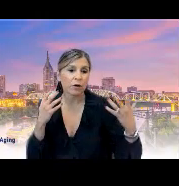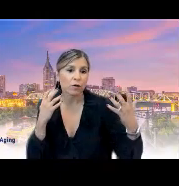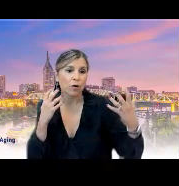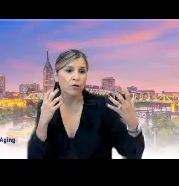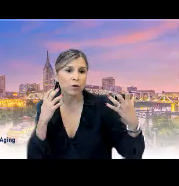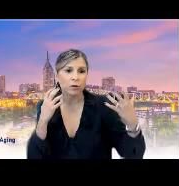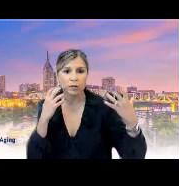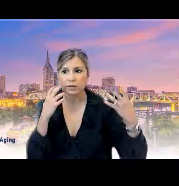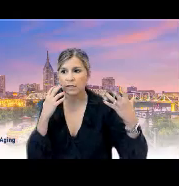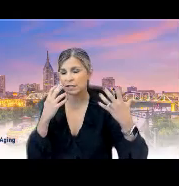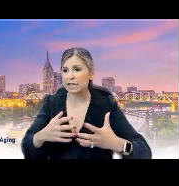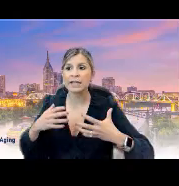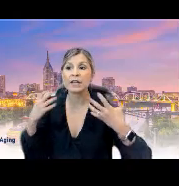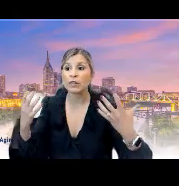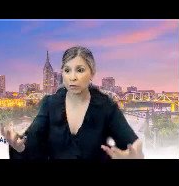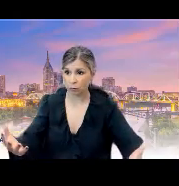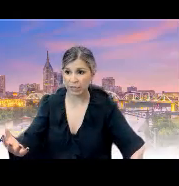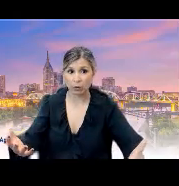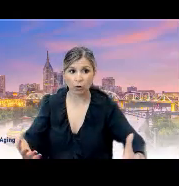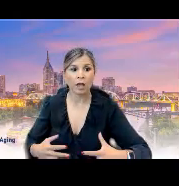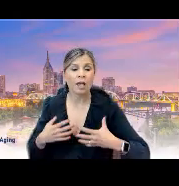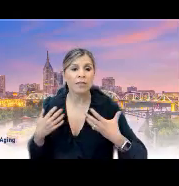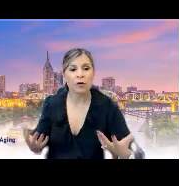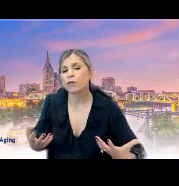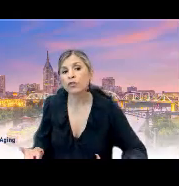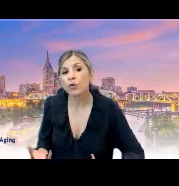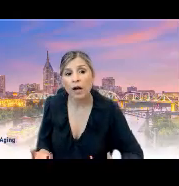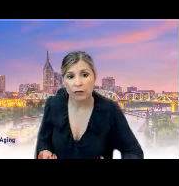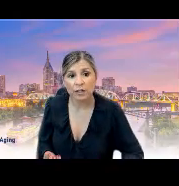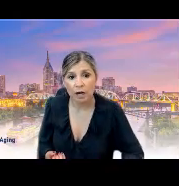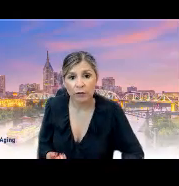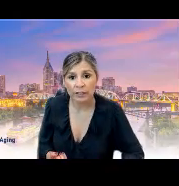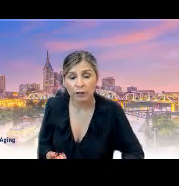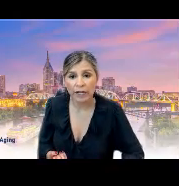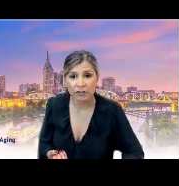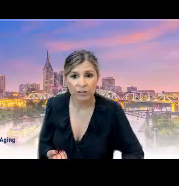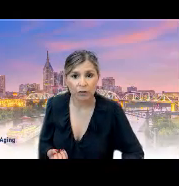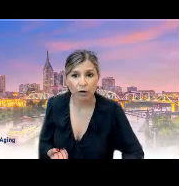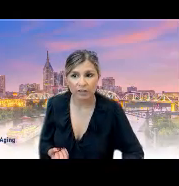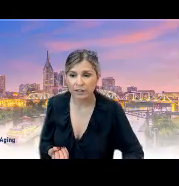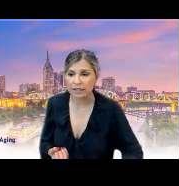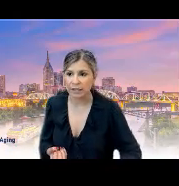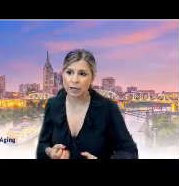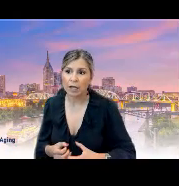There are over this is eating with other people. There are over 200 congregate locations across Tennessee.